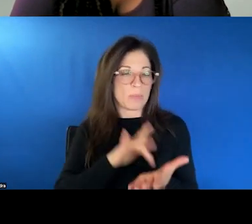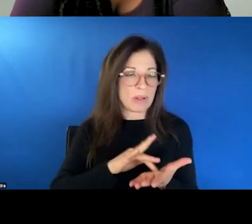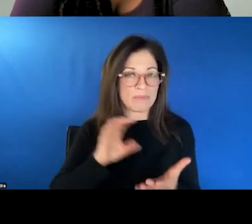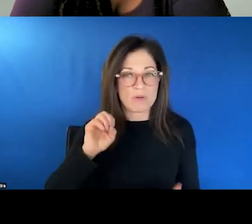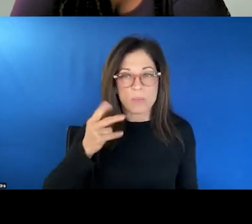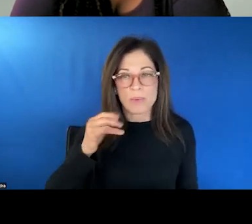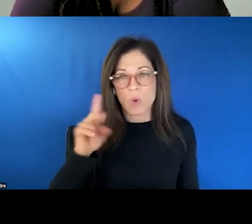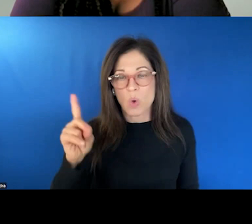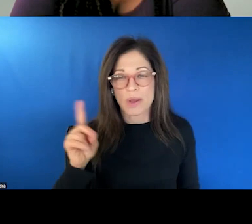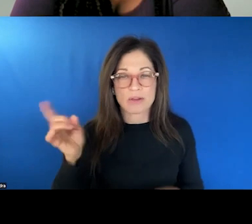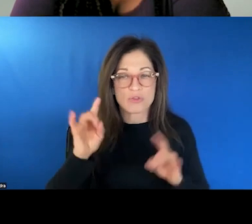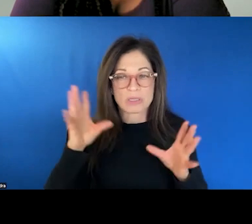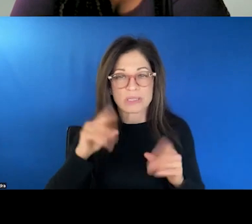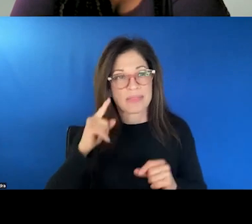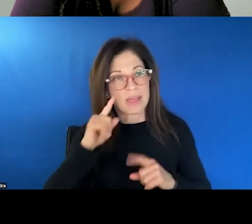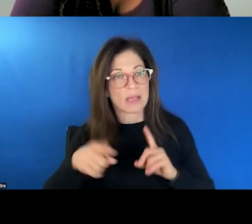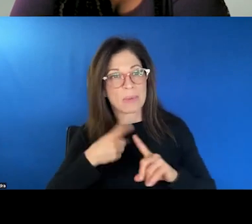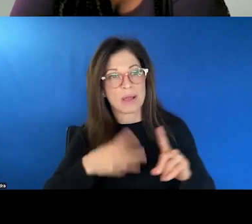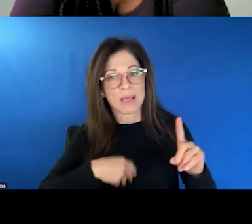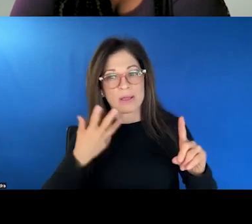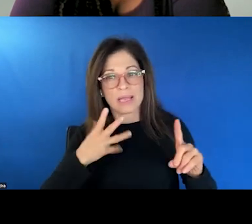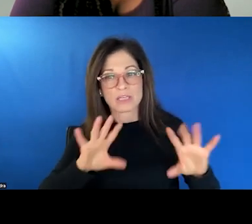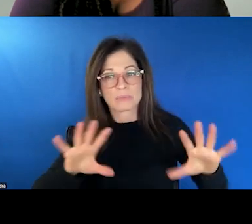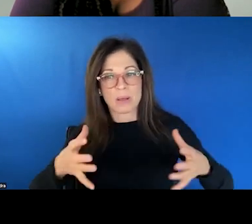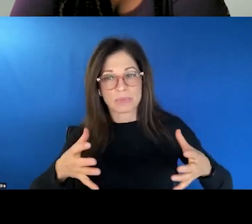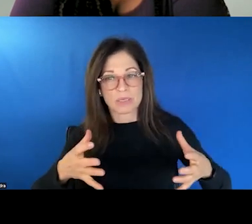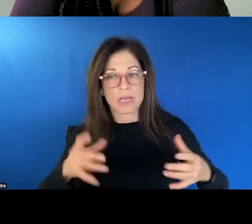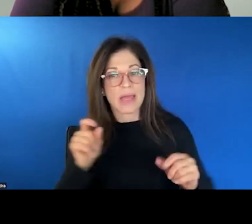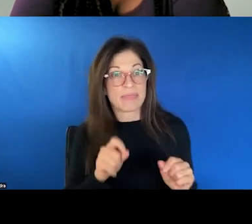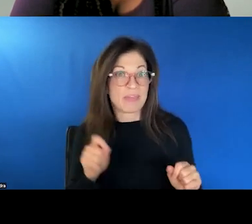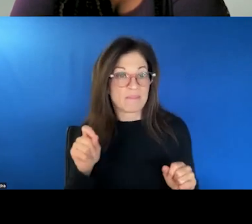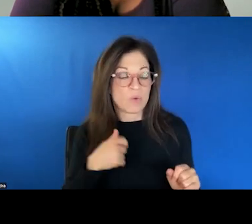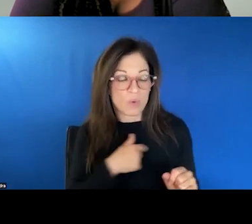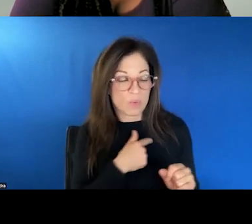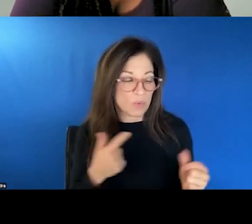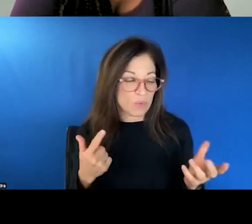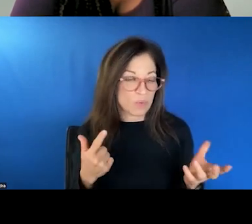CAUCASIAN POPULATION AND, THEREFORE, I WOULD CHANGE HOW I WOULD